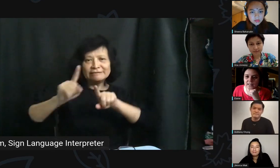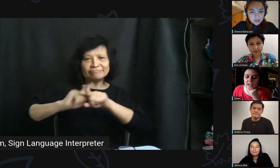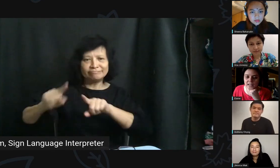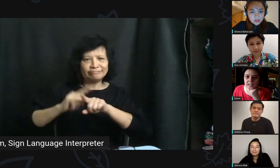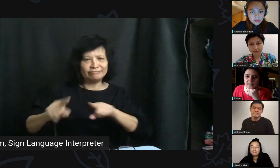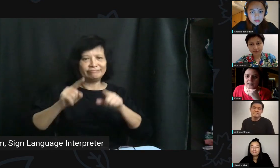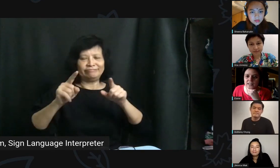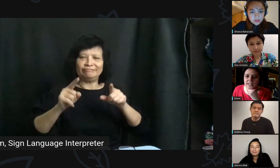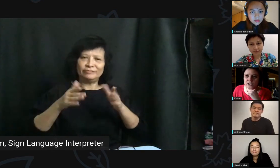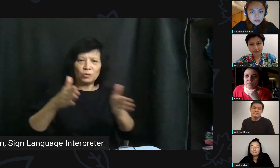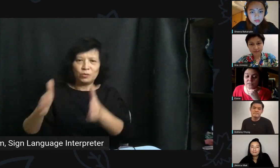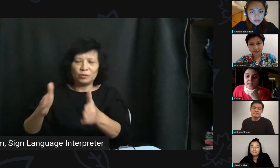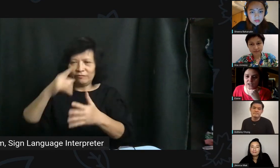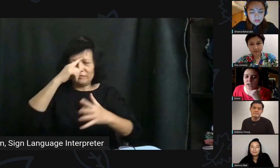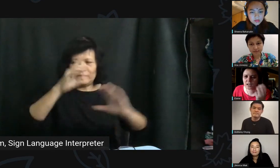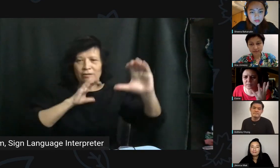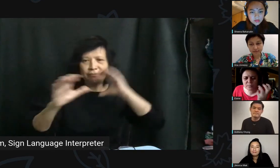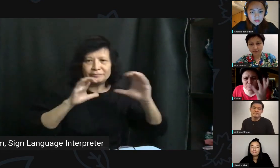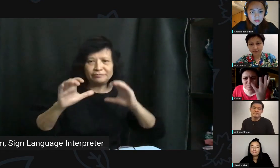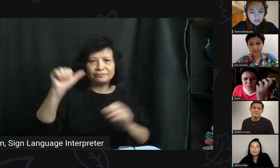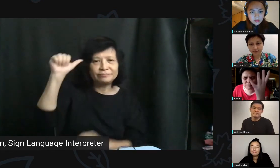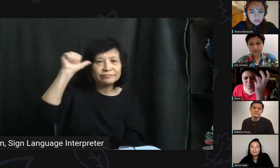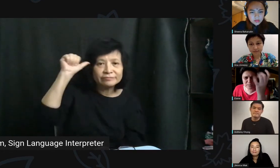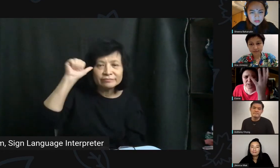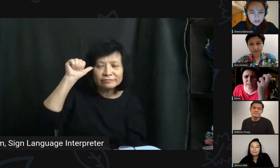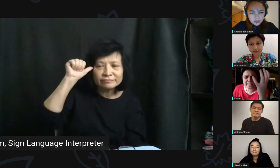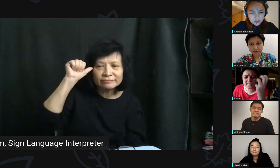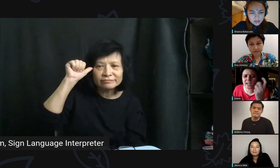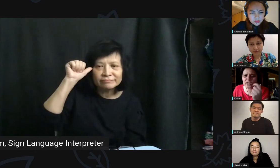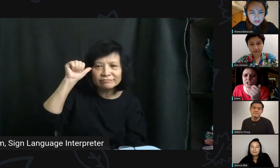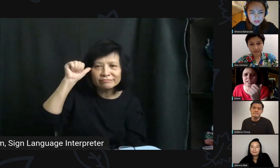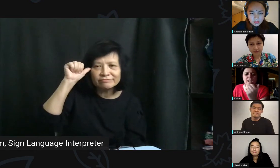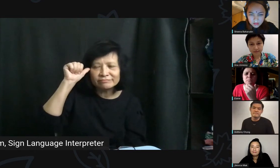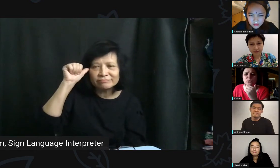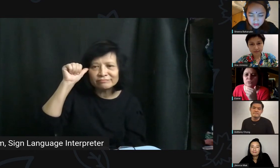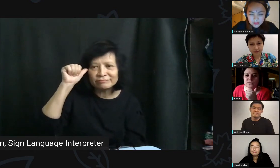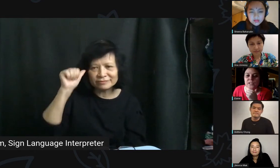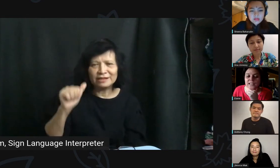Ana, in terms of tech, some people like to touch and move